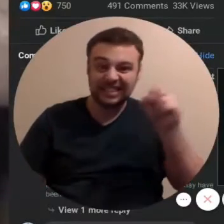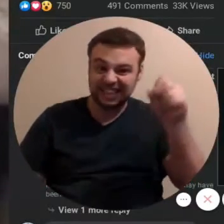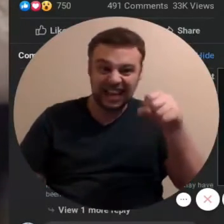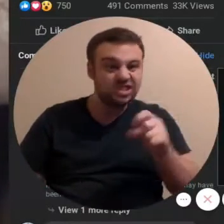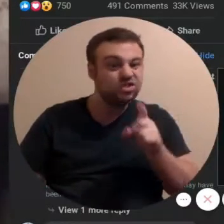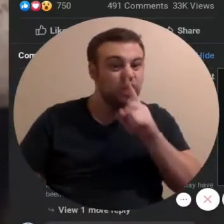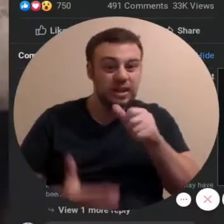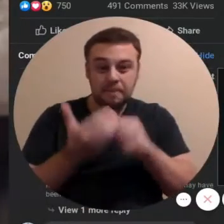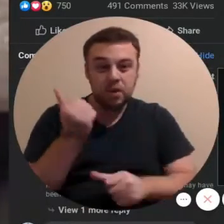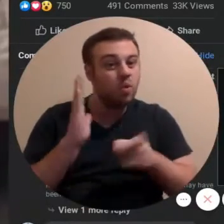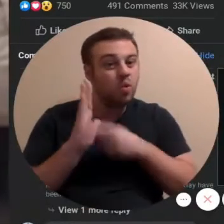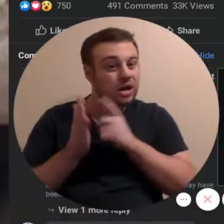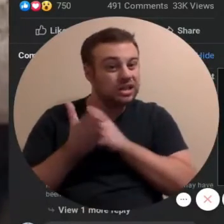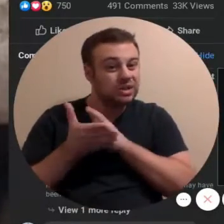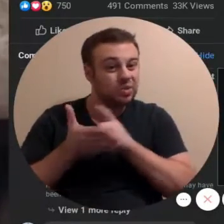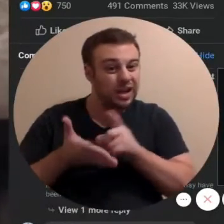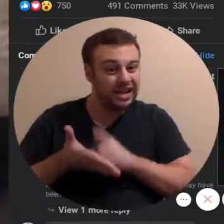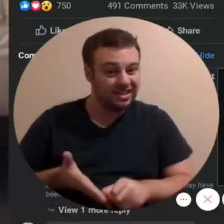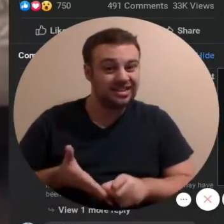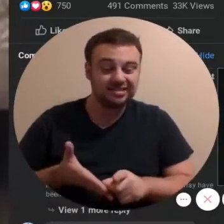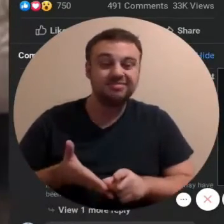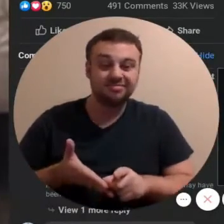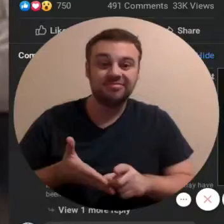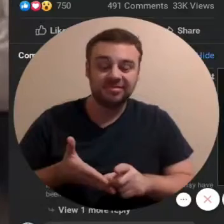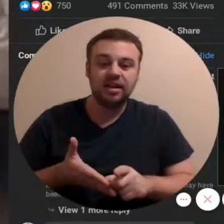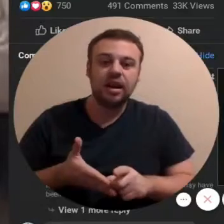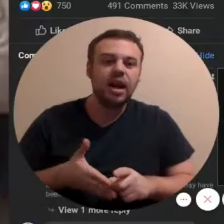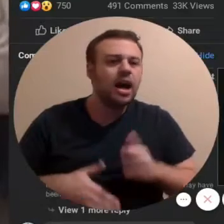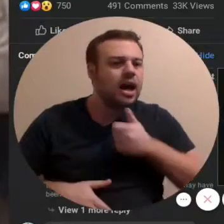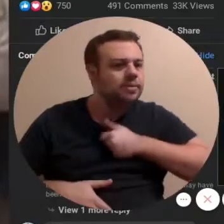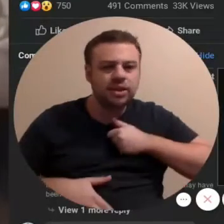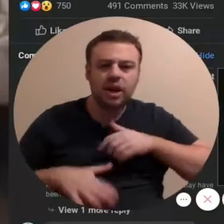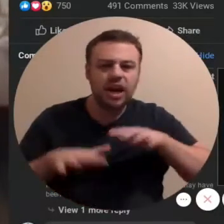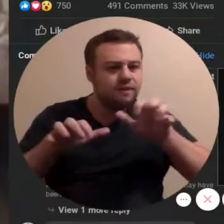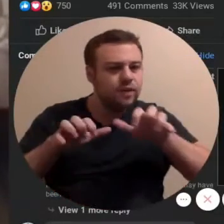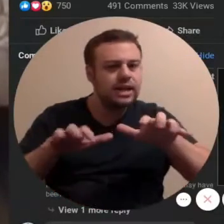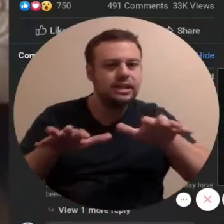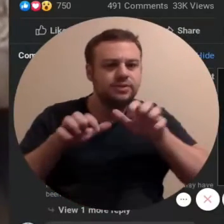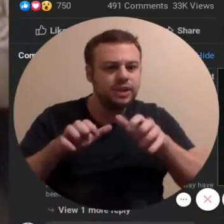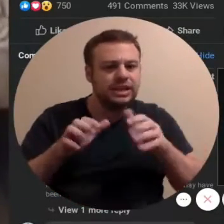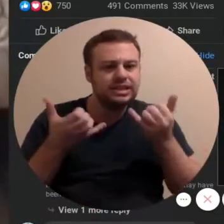I'm sorry it keeps freezing you guys. Just check back on YouTube.